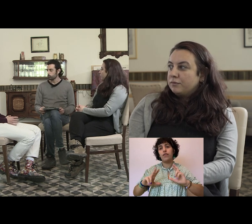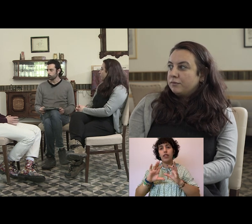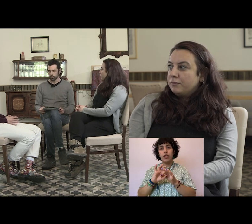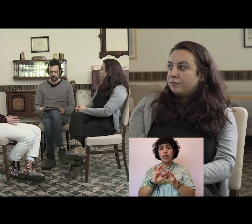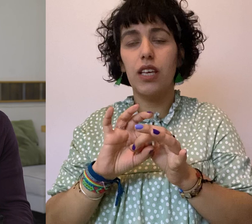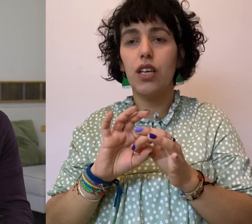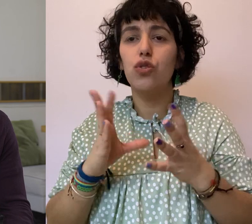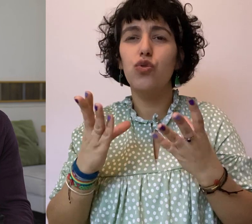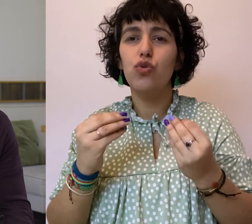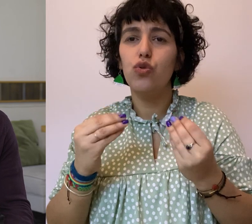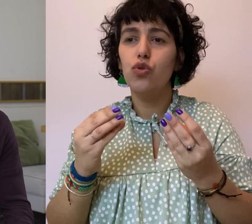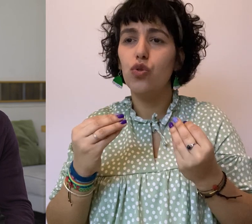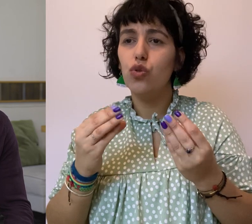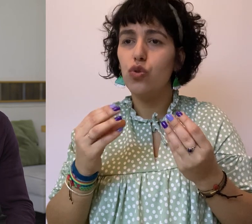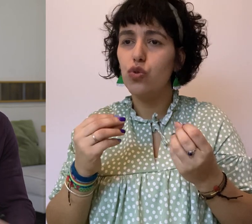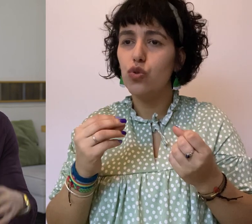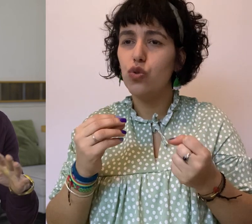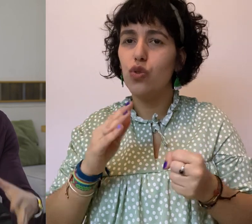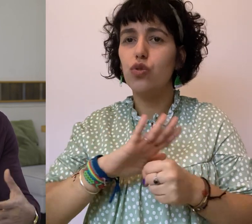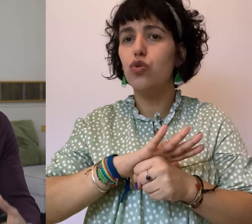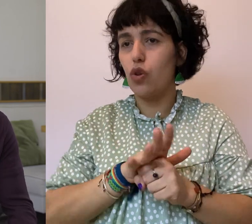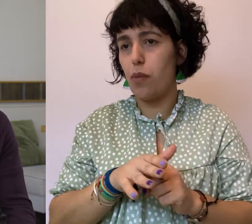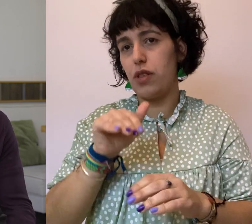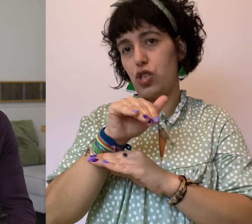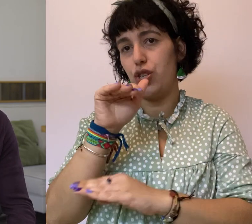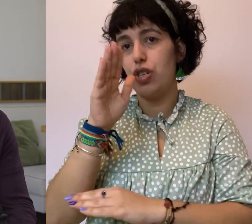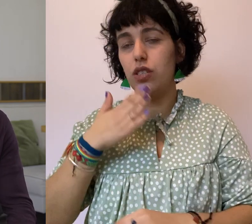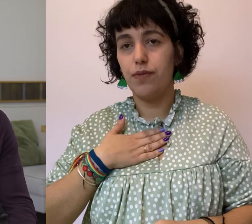Like bullying at school, we go through clothing again,